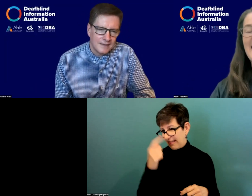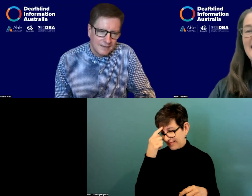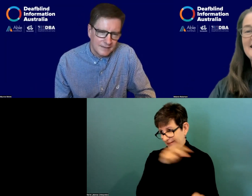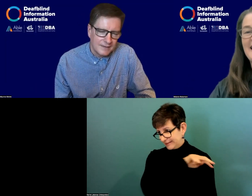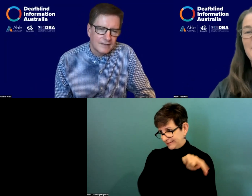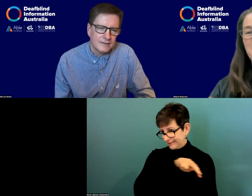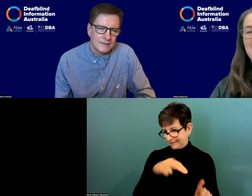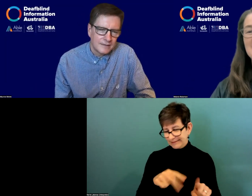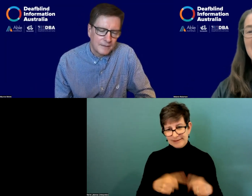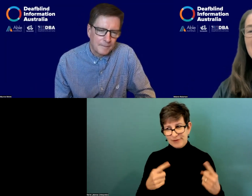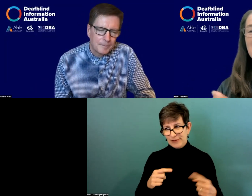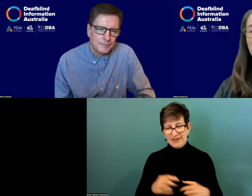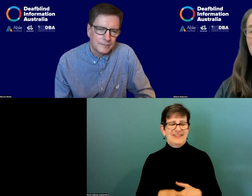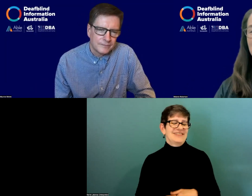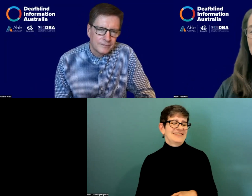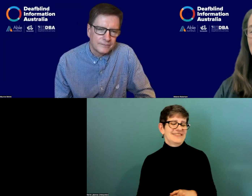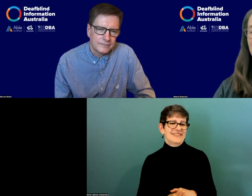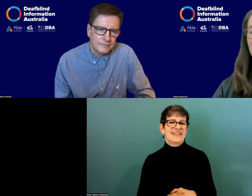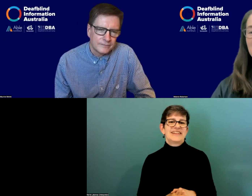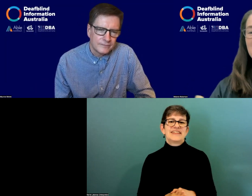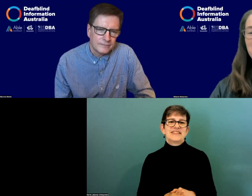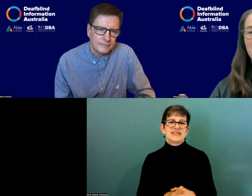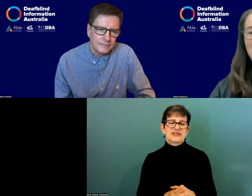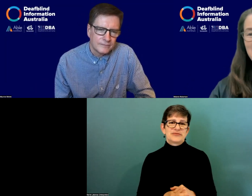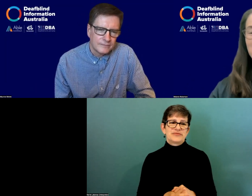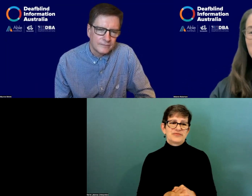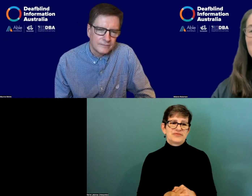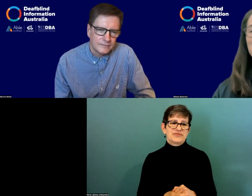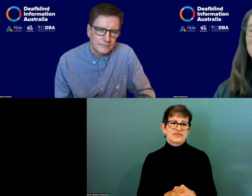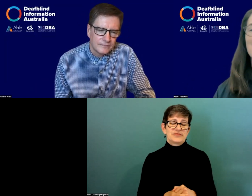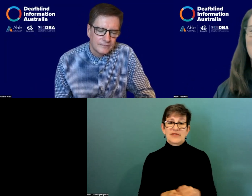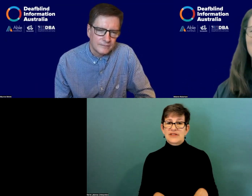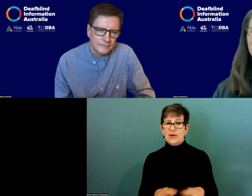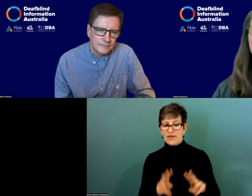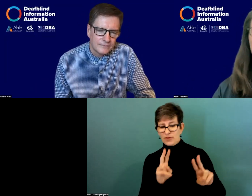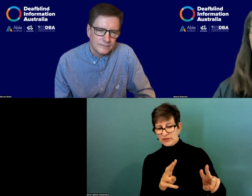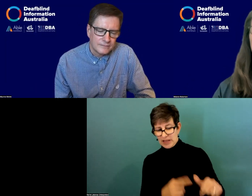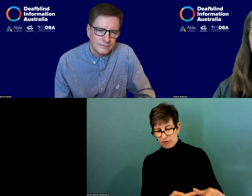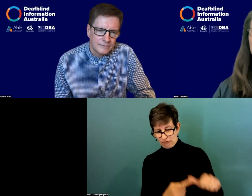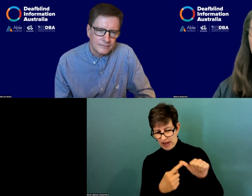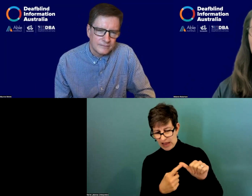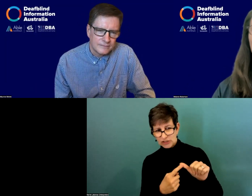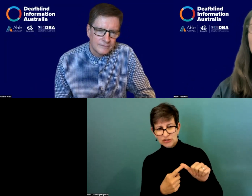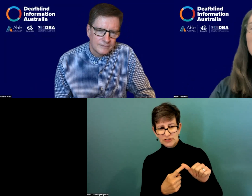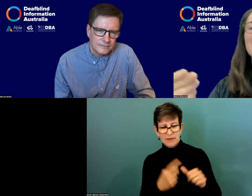I always say, if you see a reaction from a person who's deafblind that seems illogical